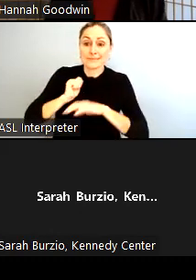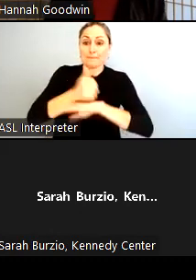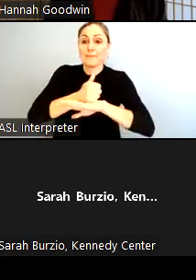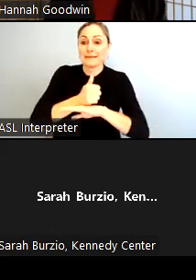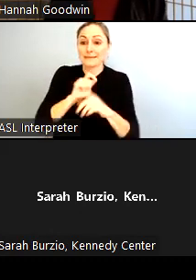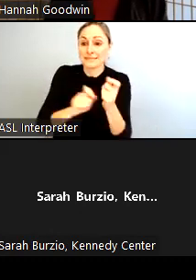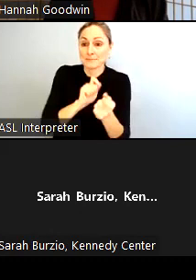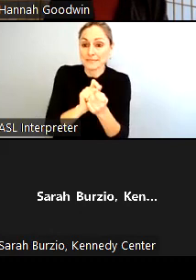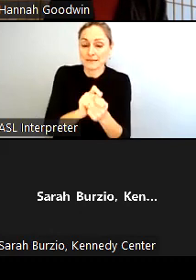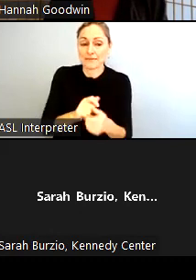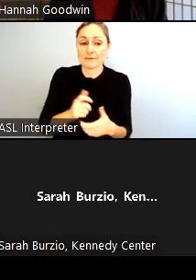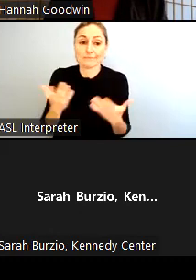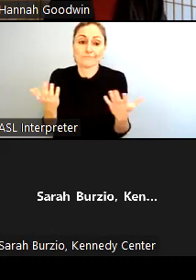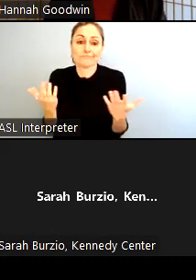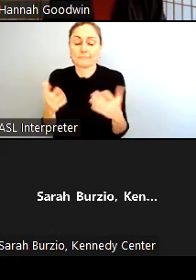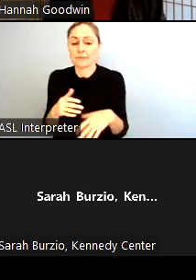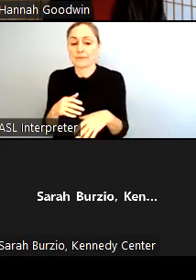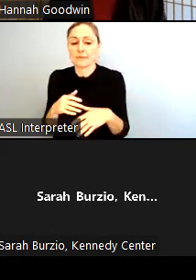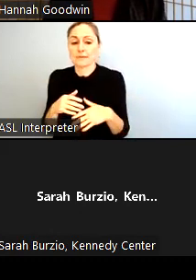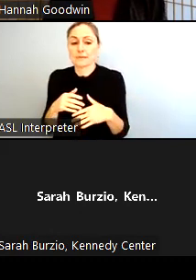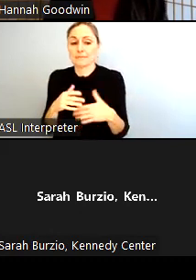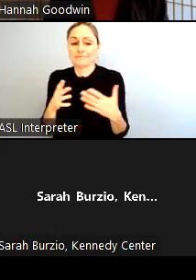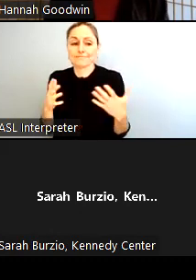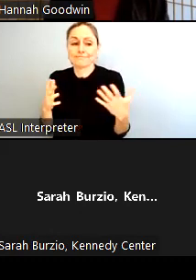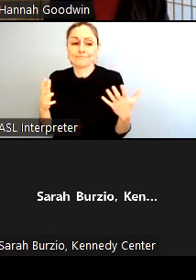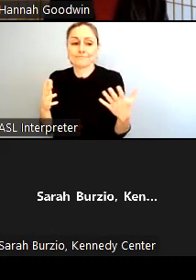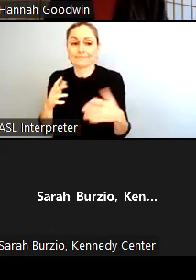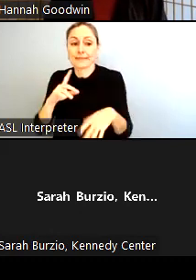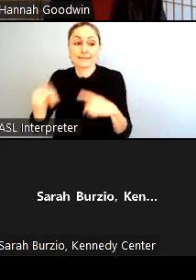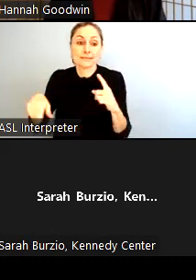Is it all about strategies